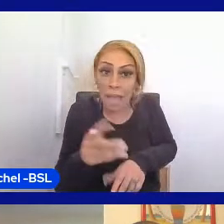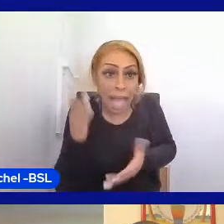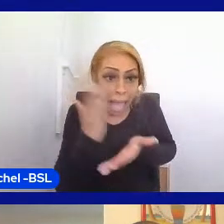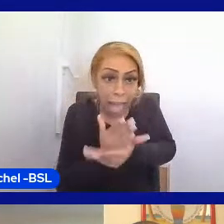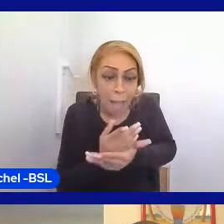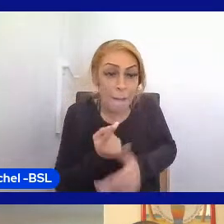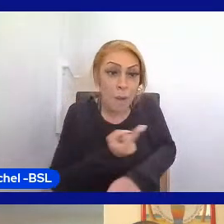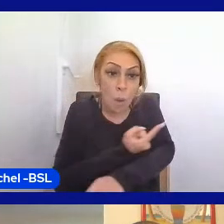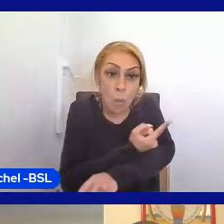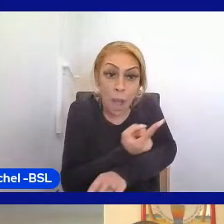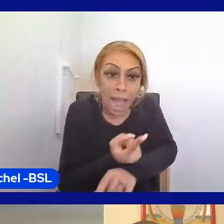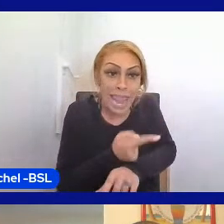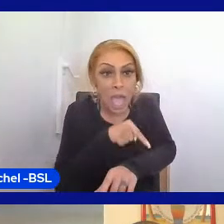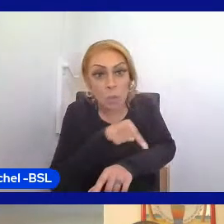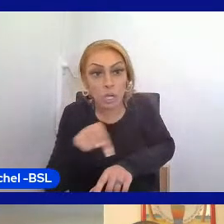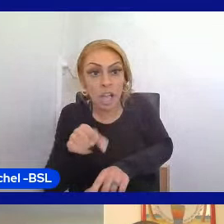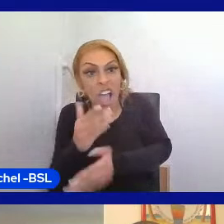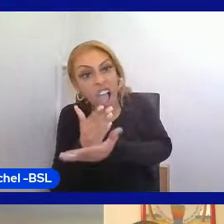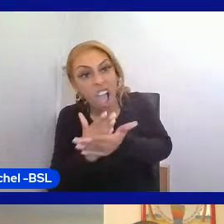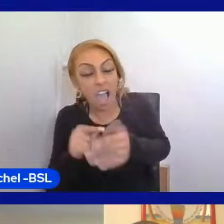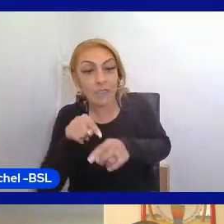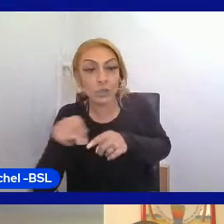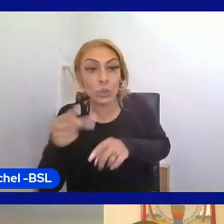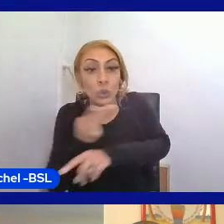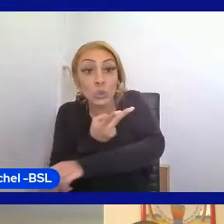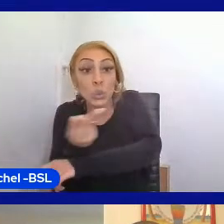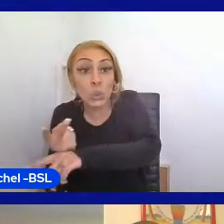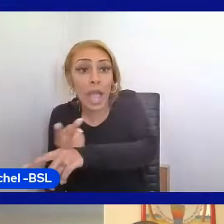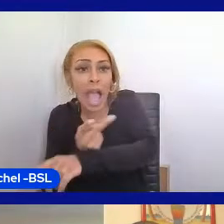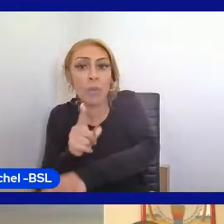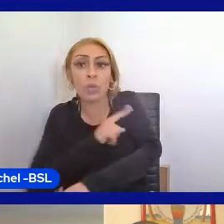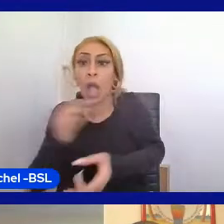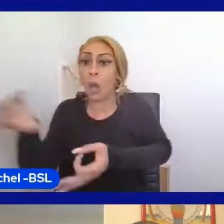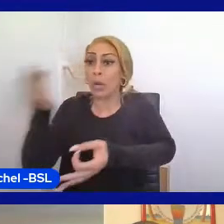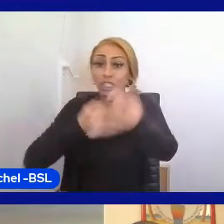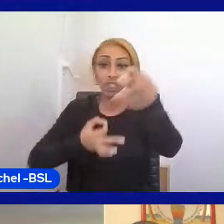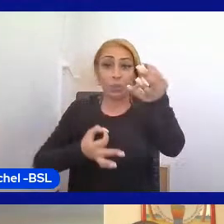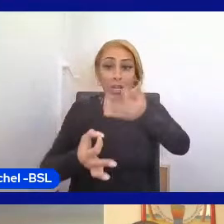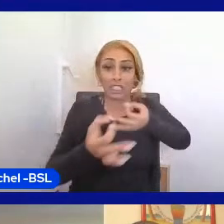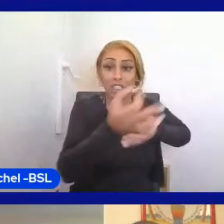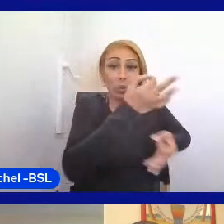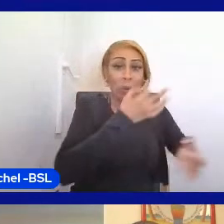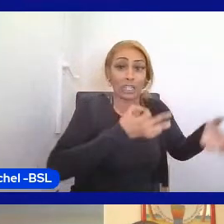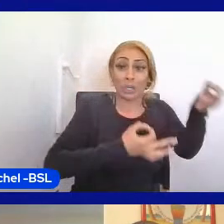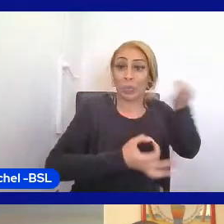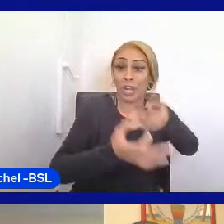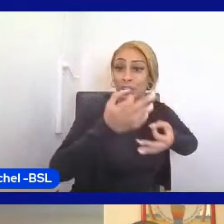we received lots of requests for guided tours. The guided tours were meant to be an hour